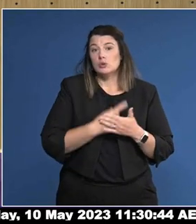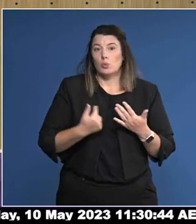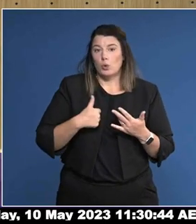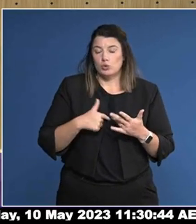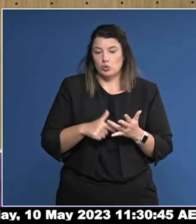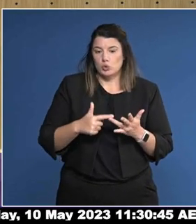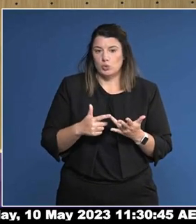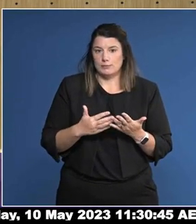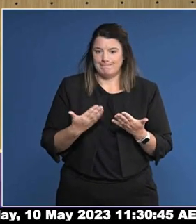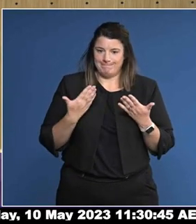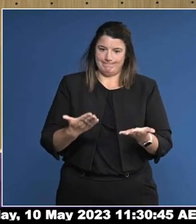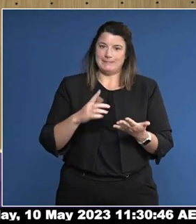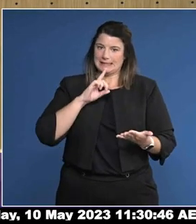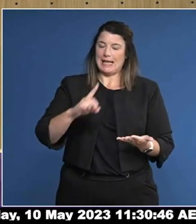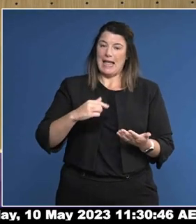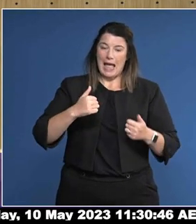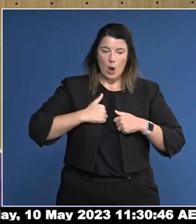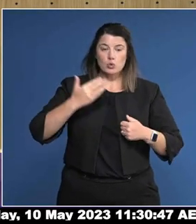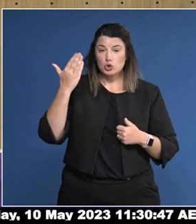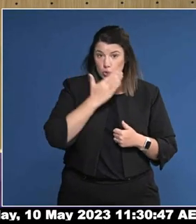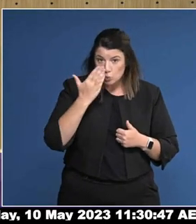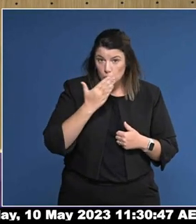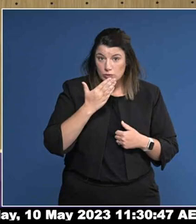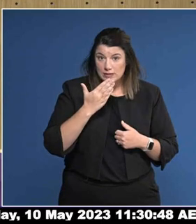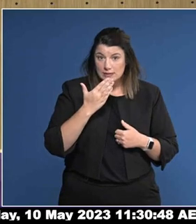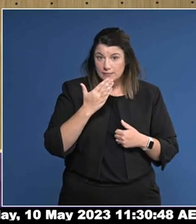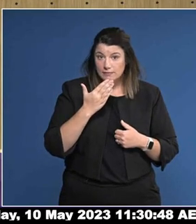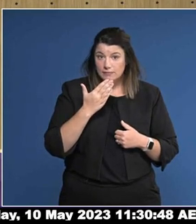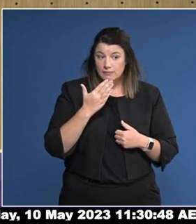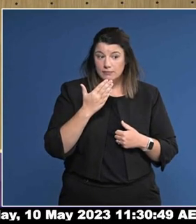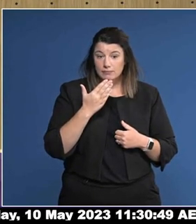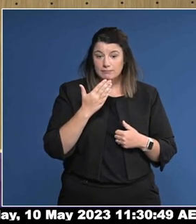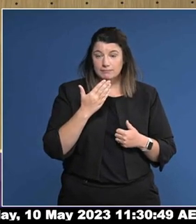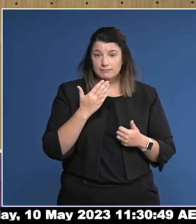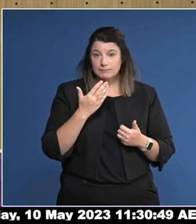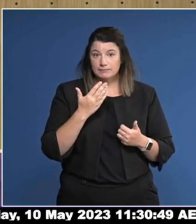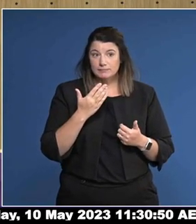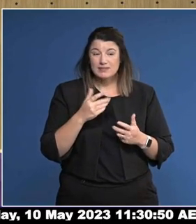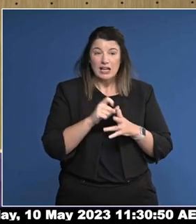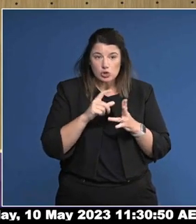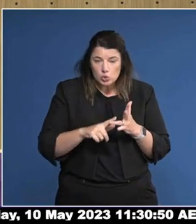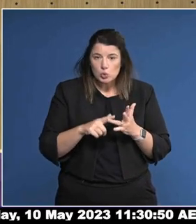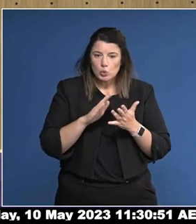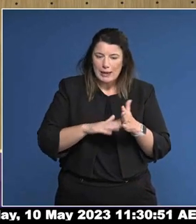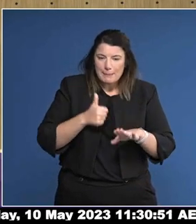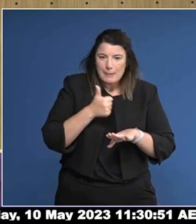record, that our schools do - If I - They do implement a number of actions.